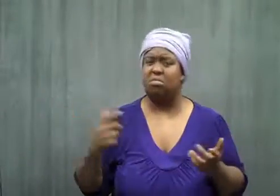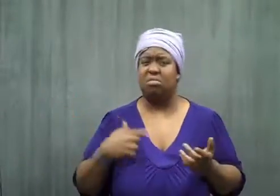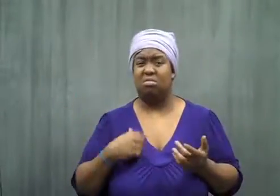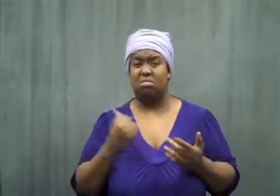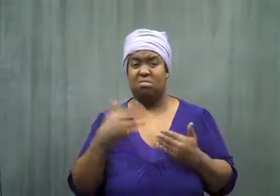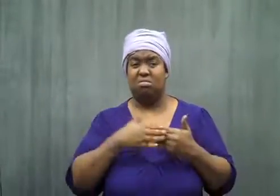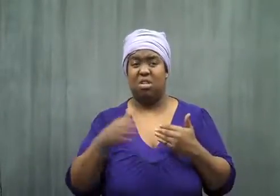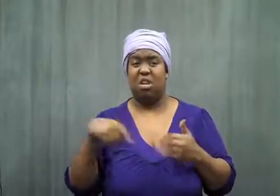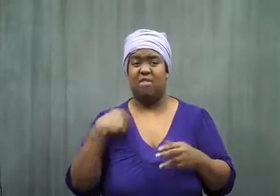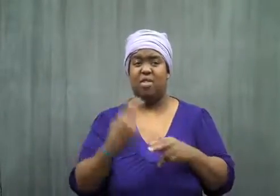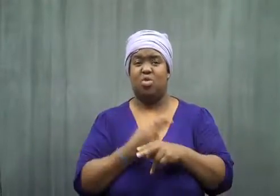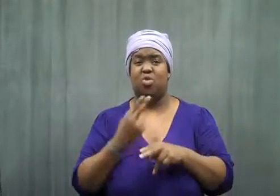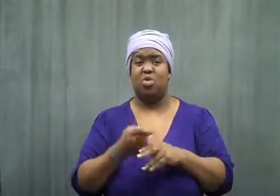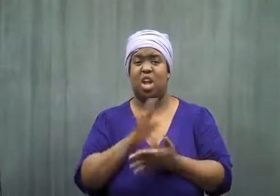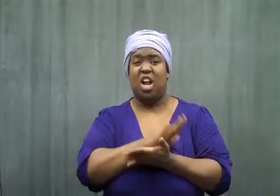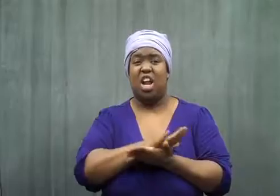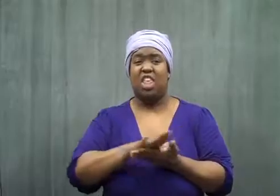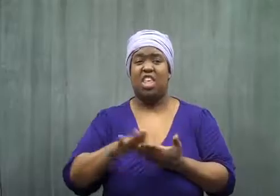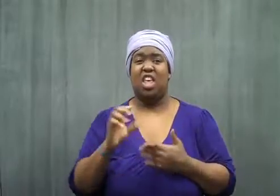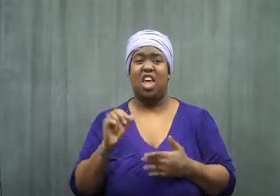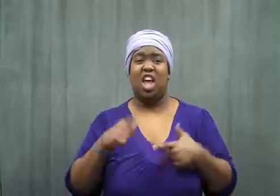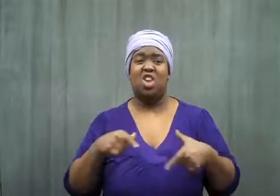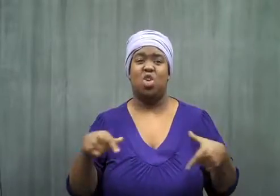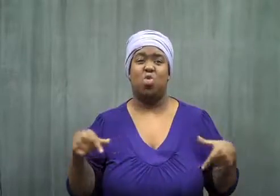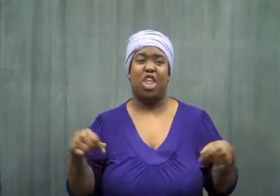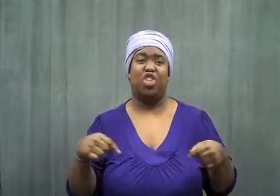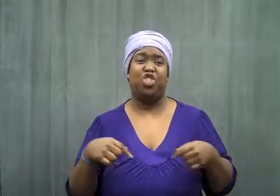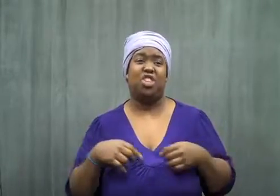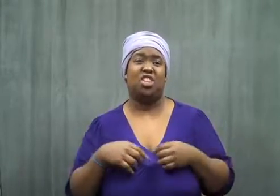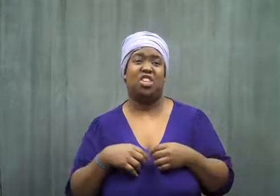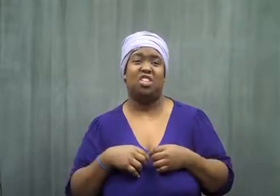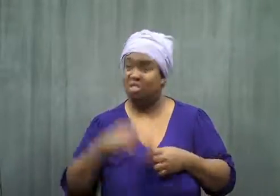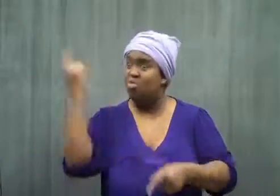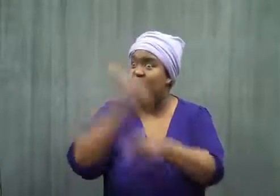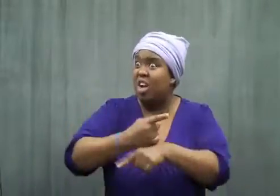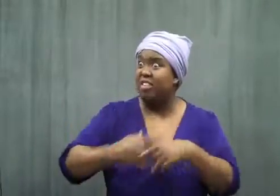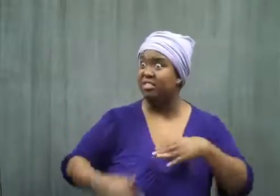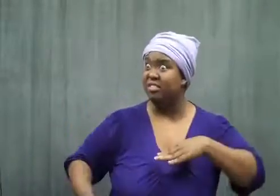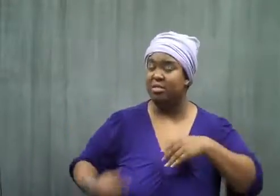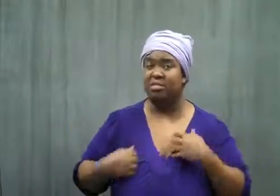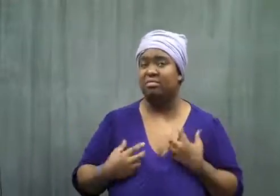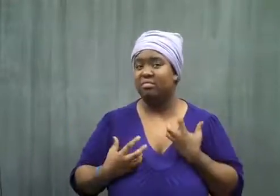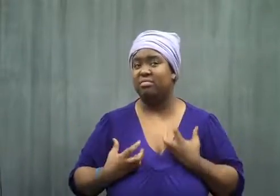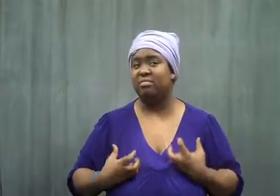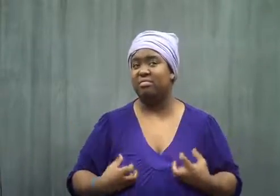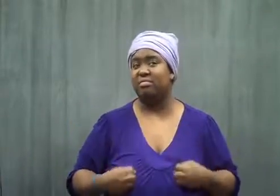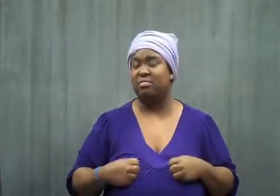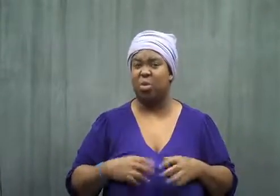I said, "From now on, I'm wearing clean underwear!" He said, "Right!" I felt silly.